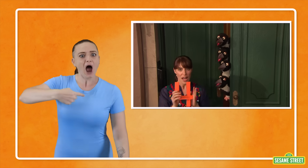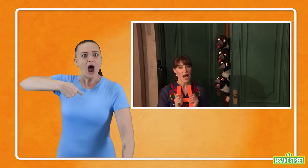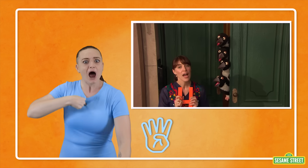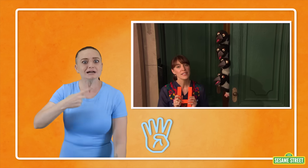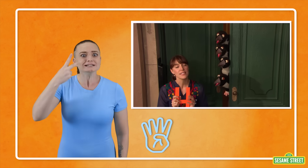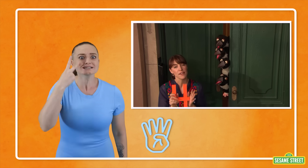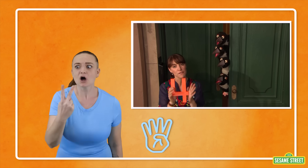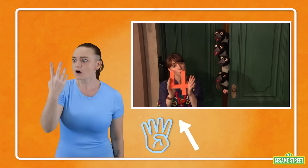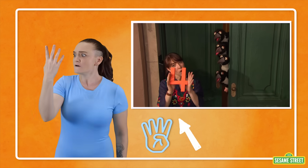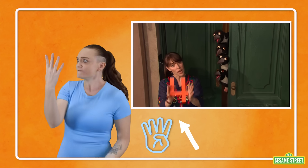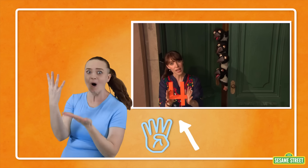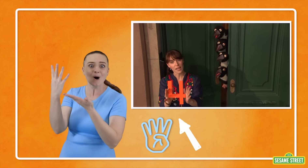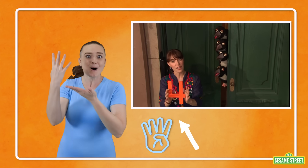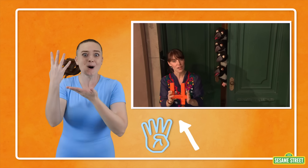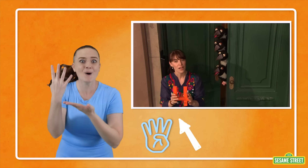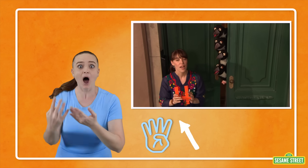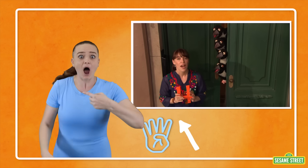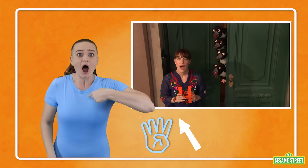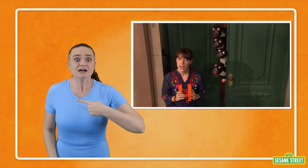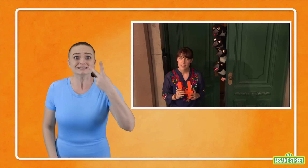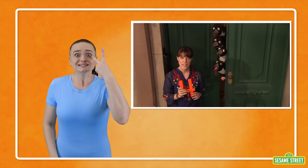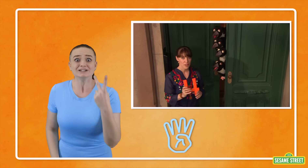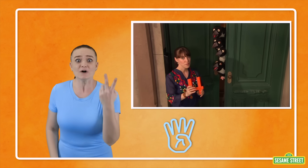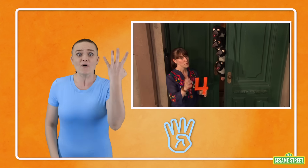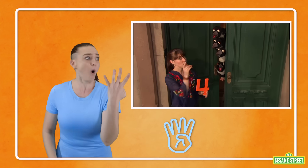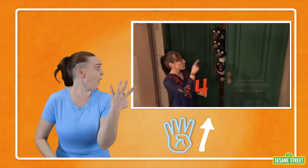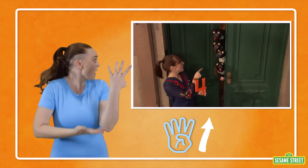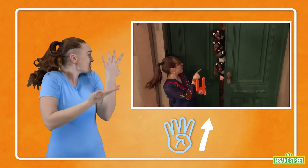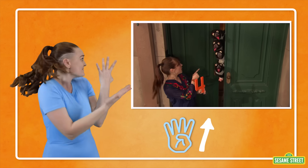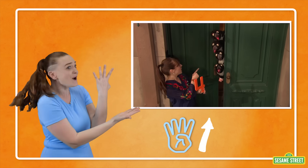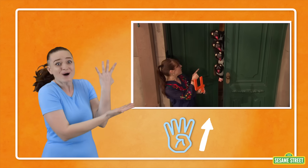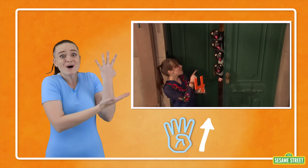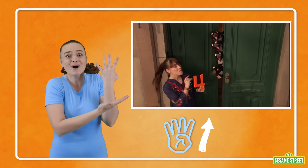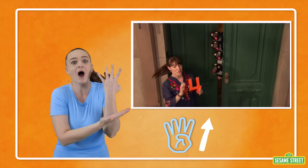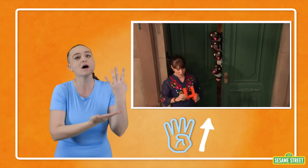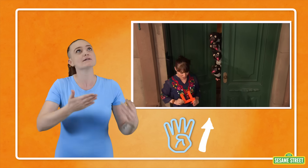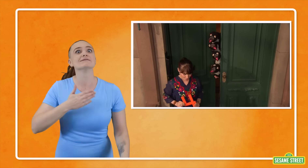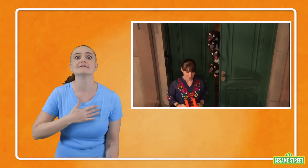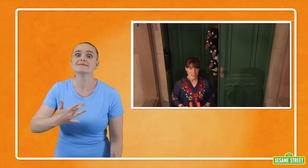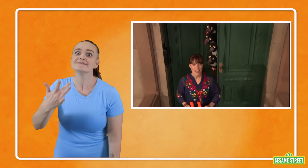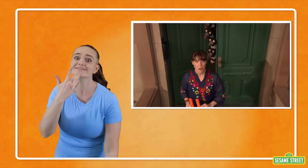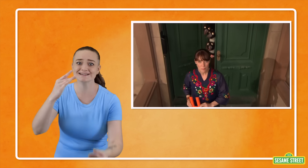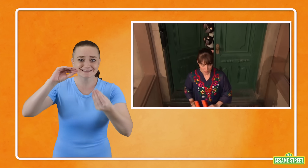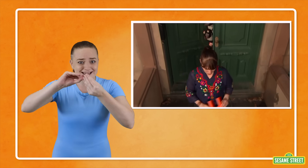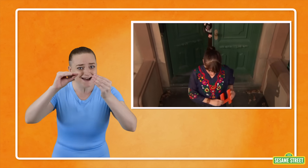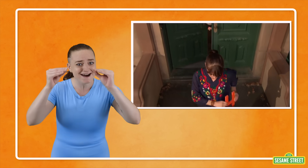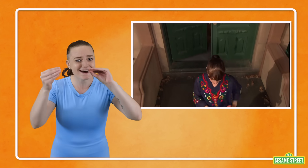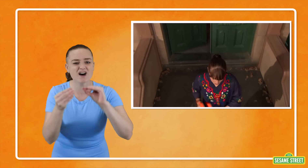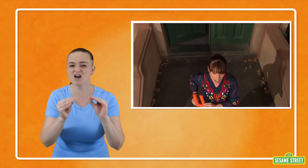I see four here, I see four there Favorite number